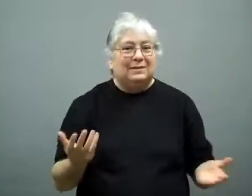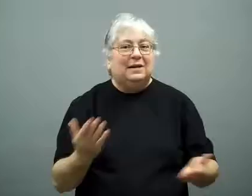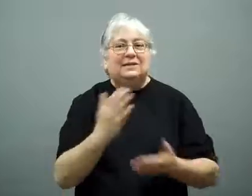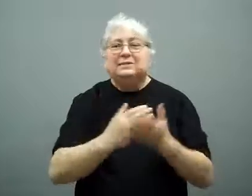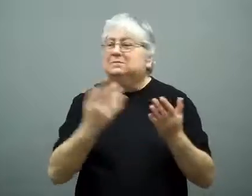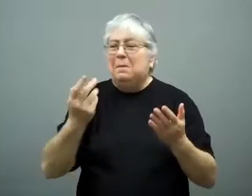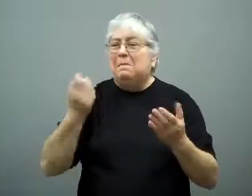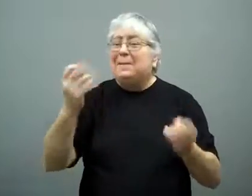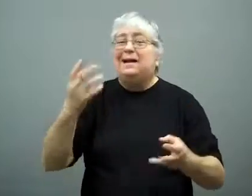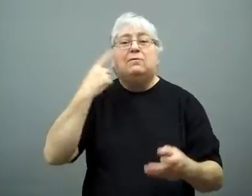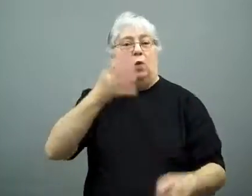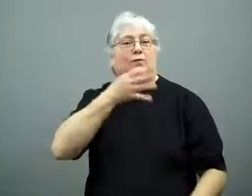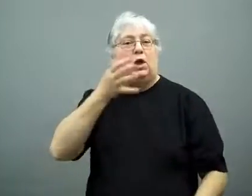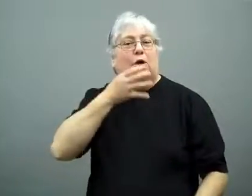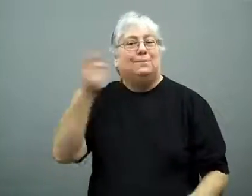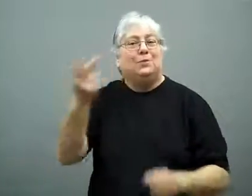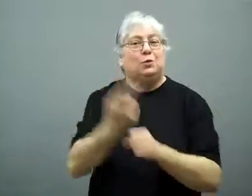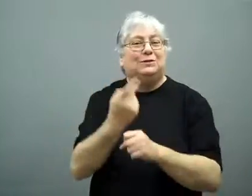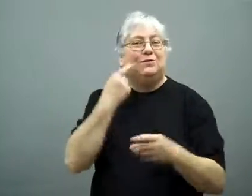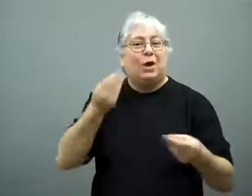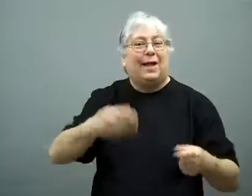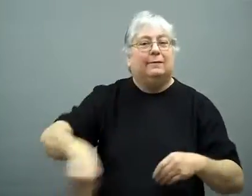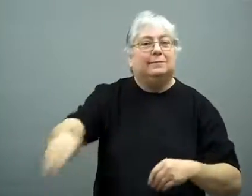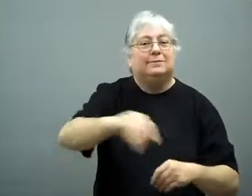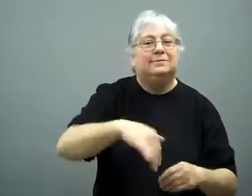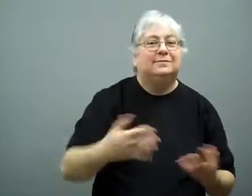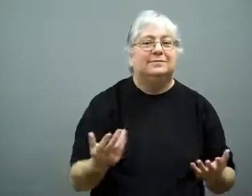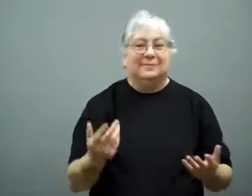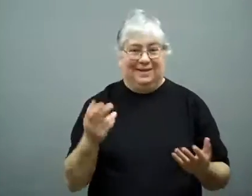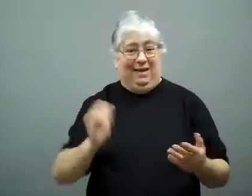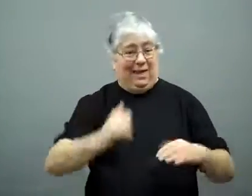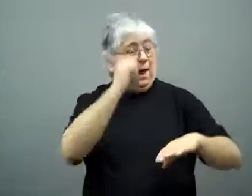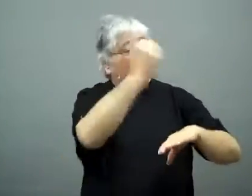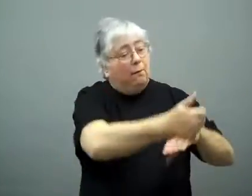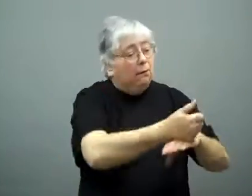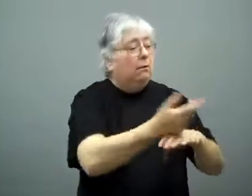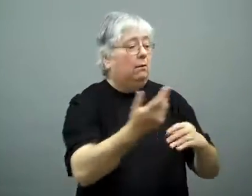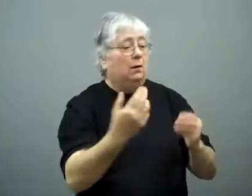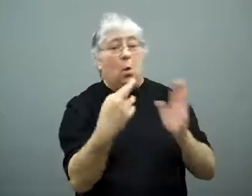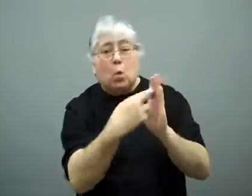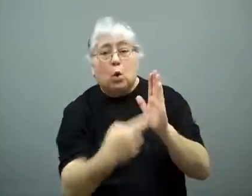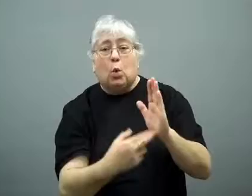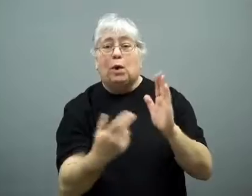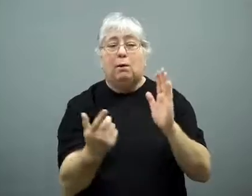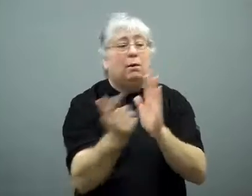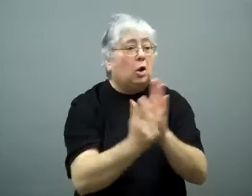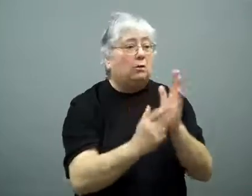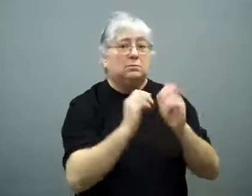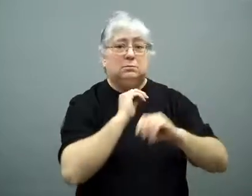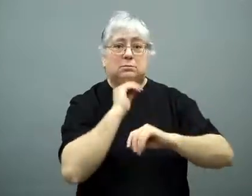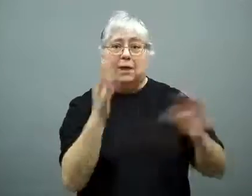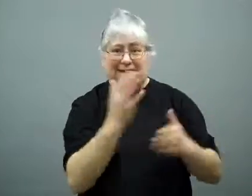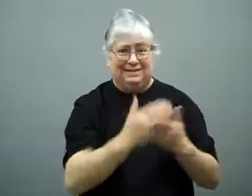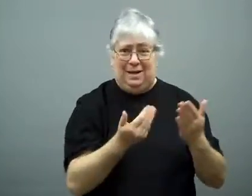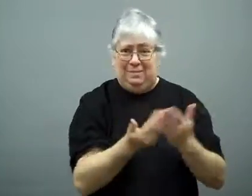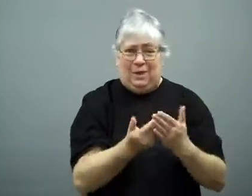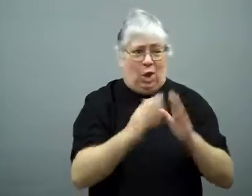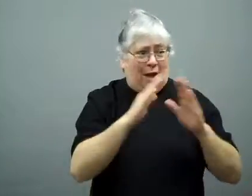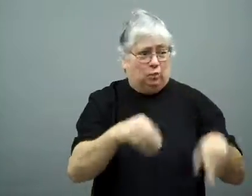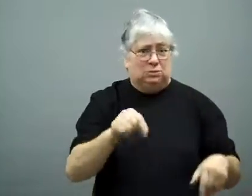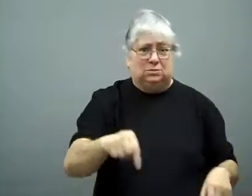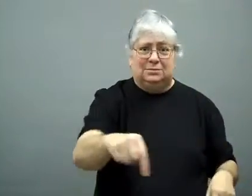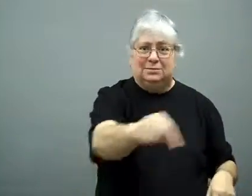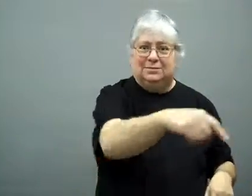Many supply farmers for use on their land.